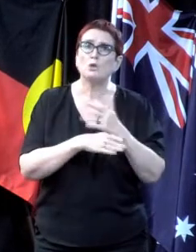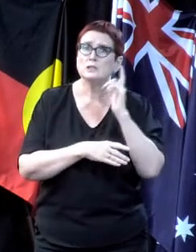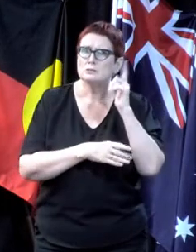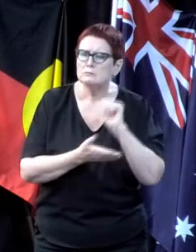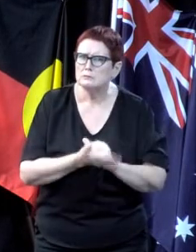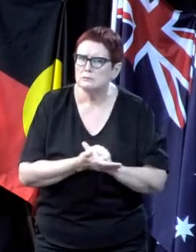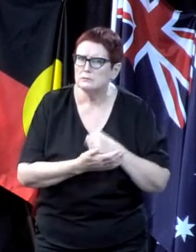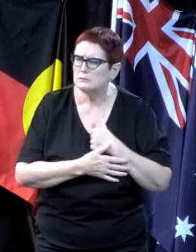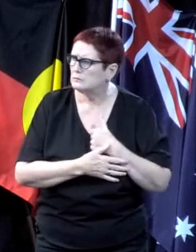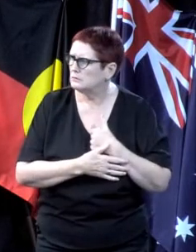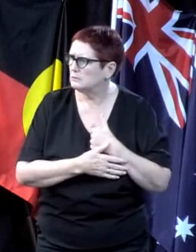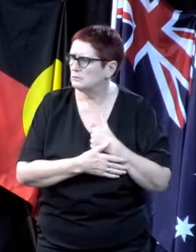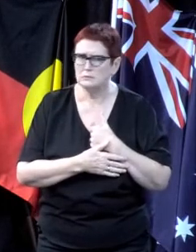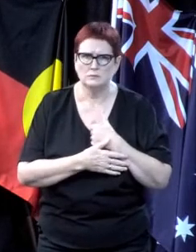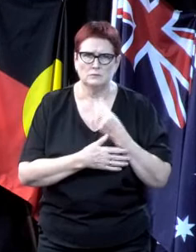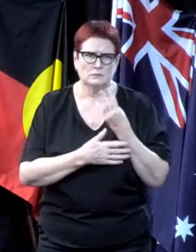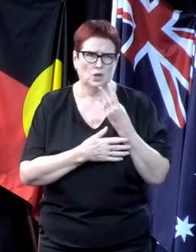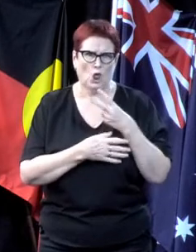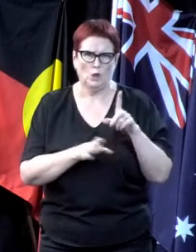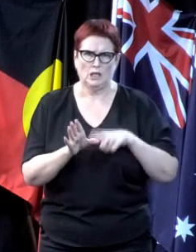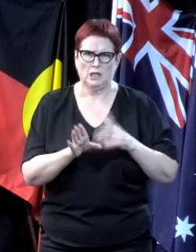30 years – I can’t remember. I was a phys ed teacher ...